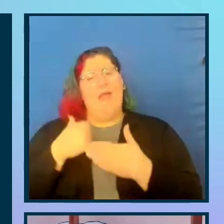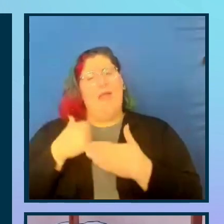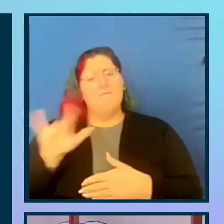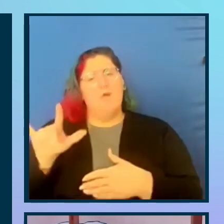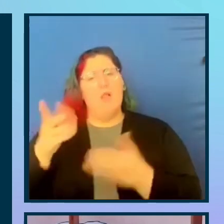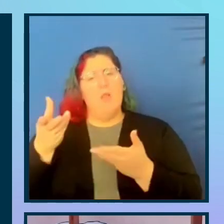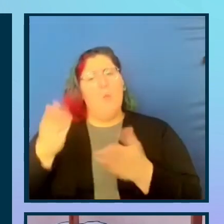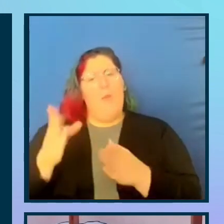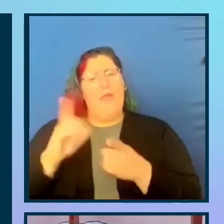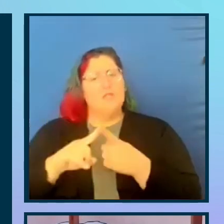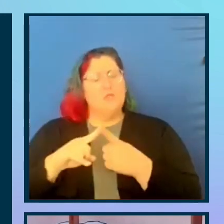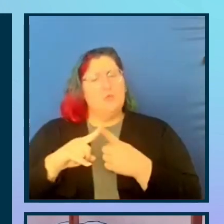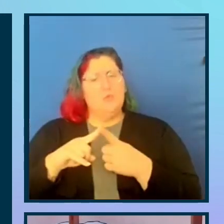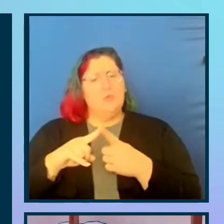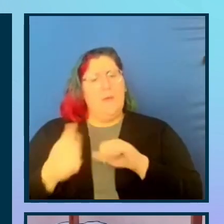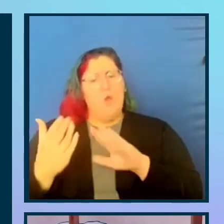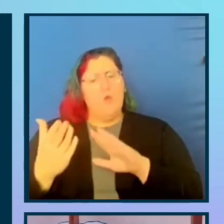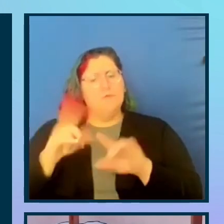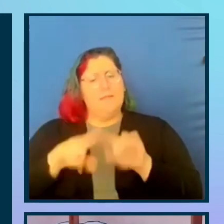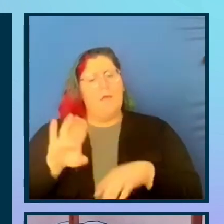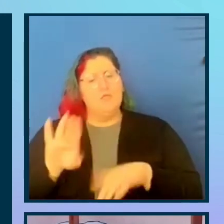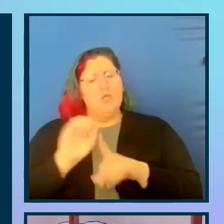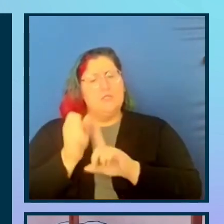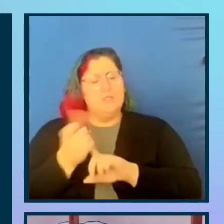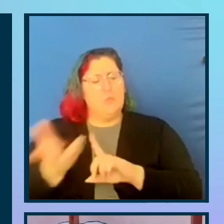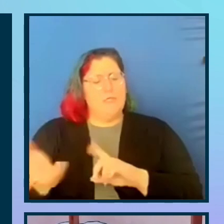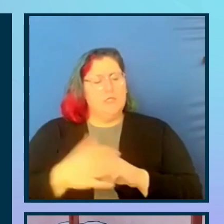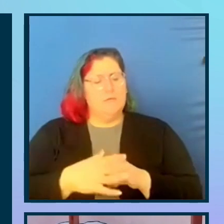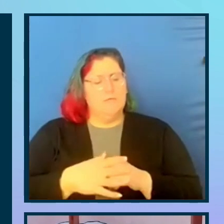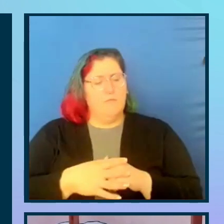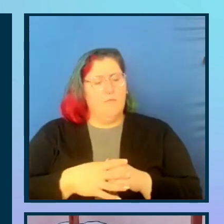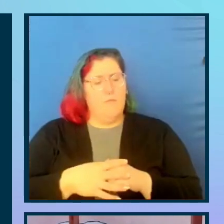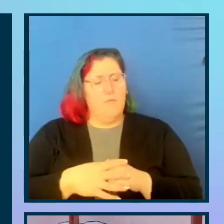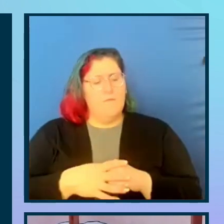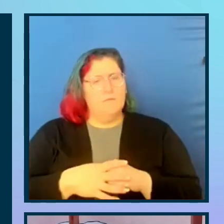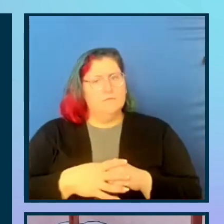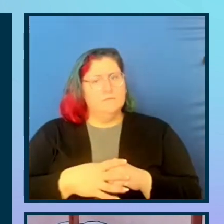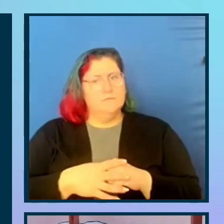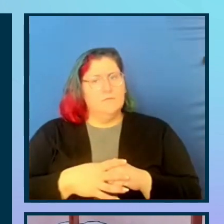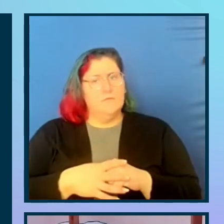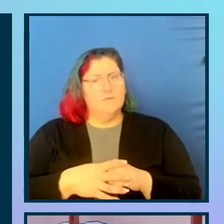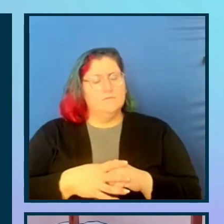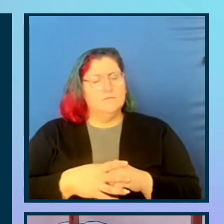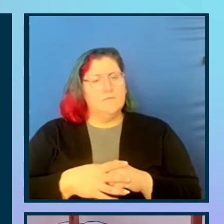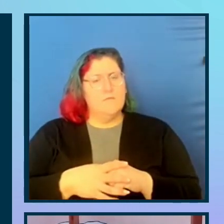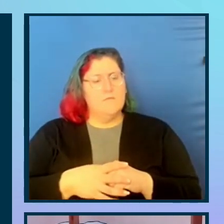It just depends on your situation, and in order for, just like any tool that anyone uses,